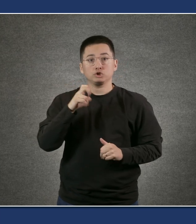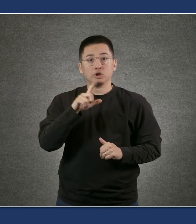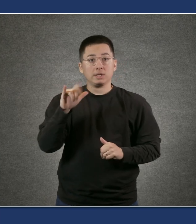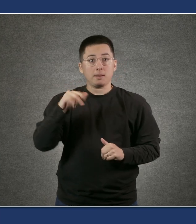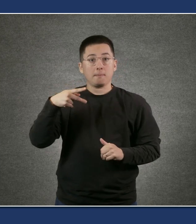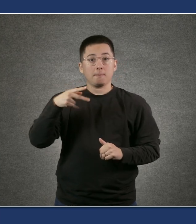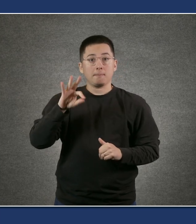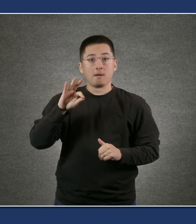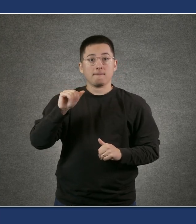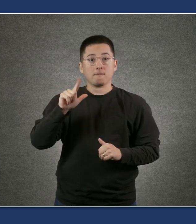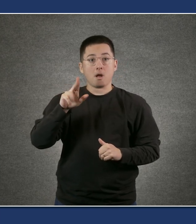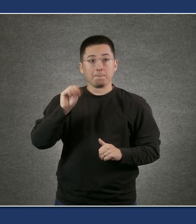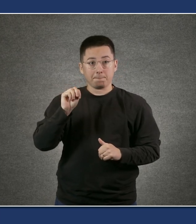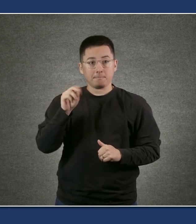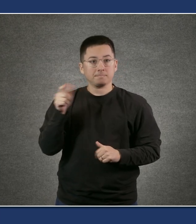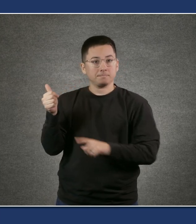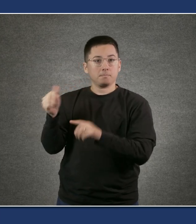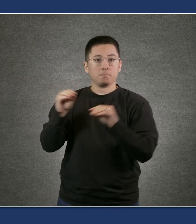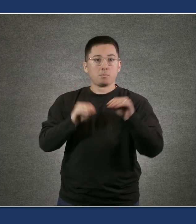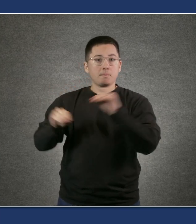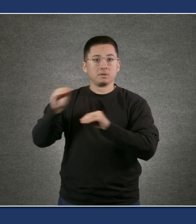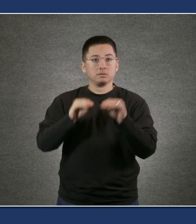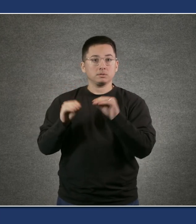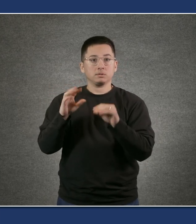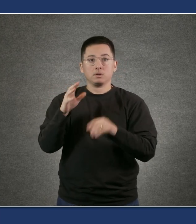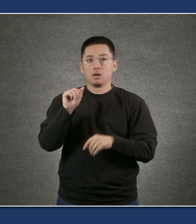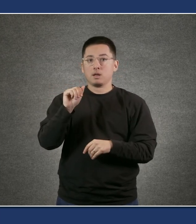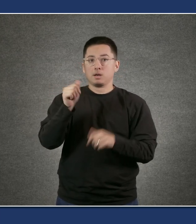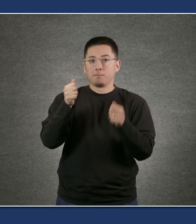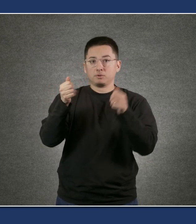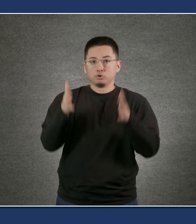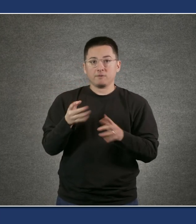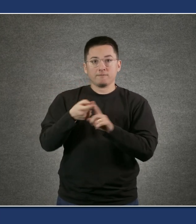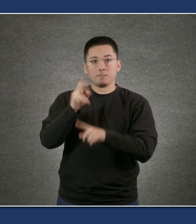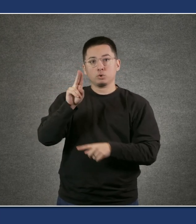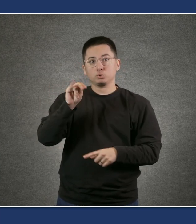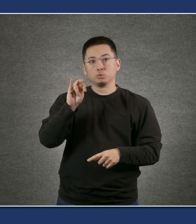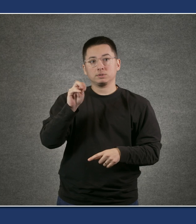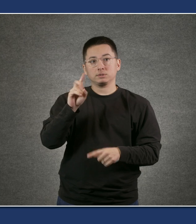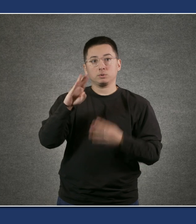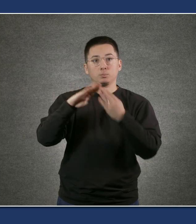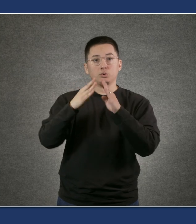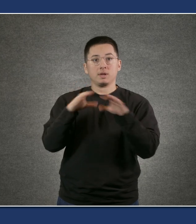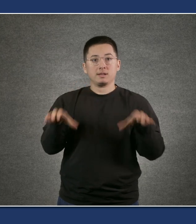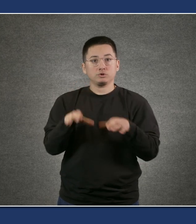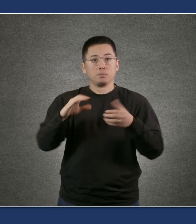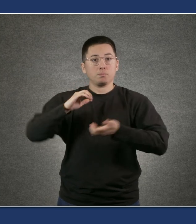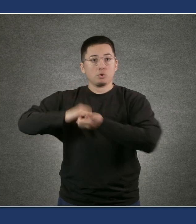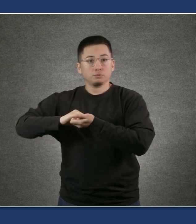Community Action Partnership in Marshall, who's going to share with you how low special transportation